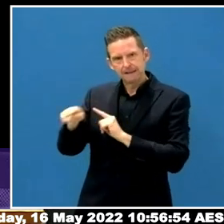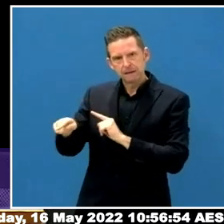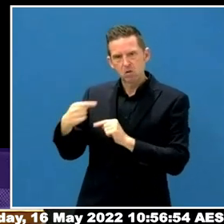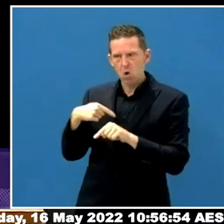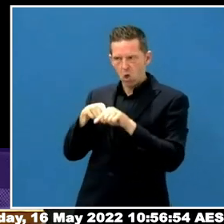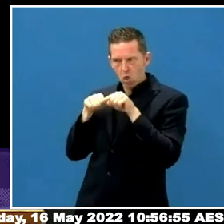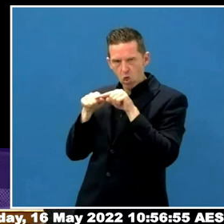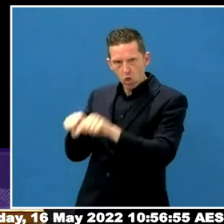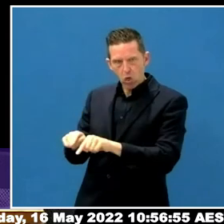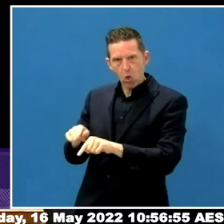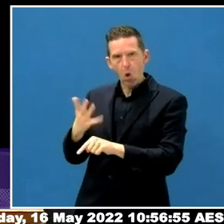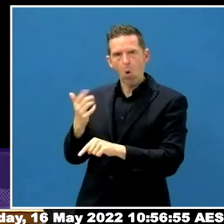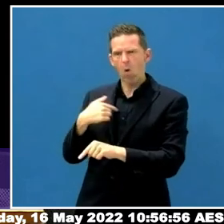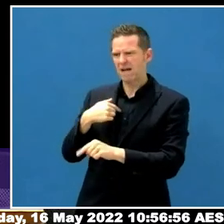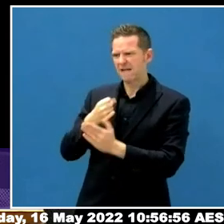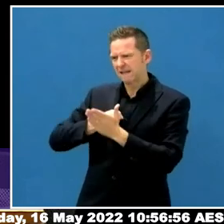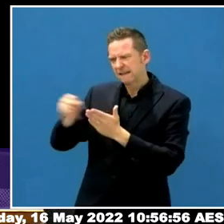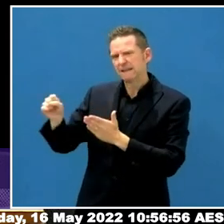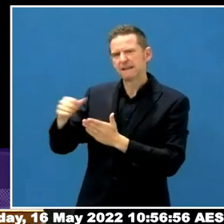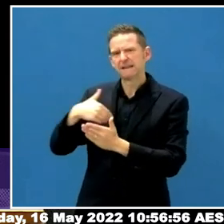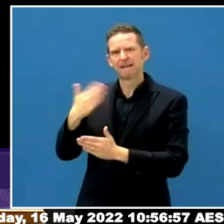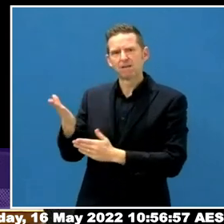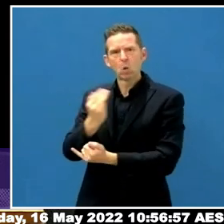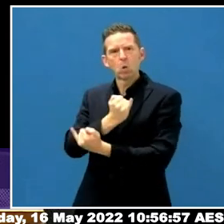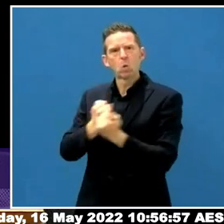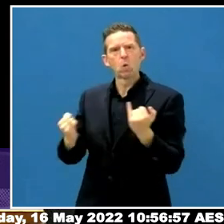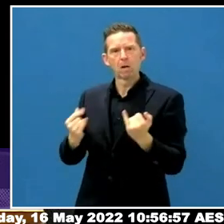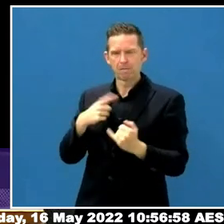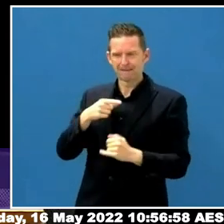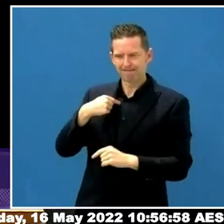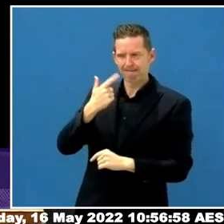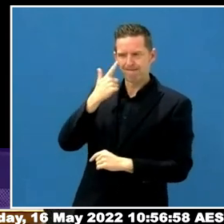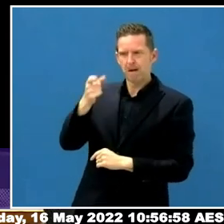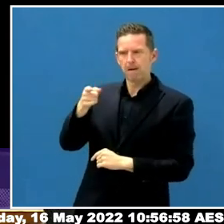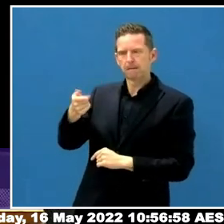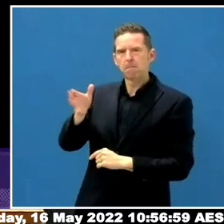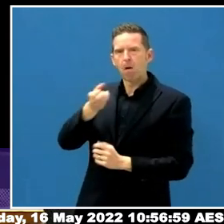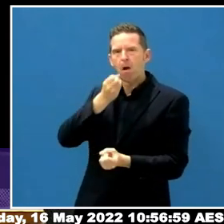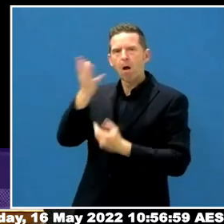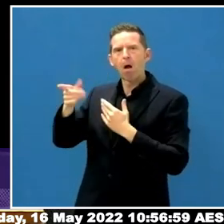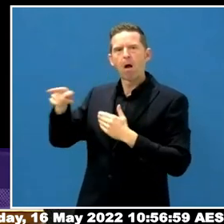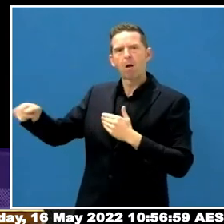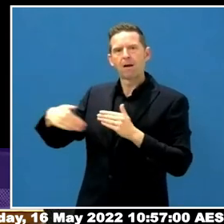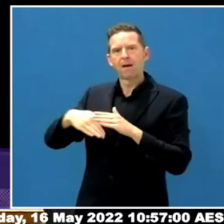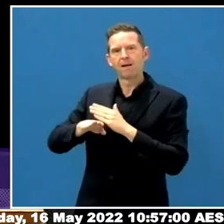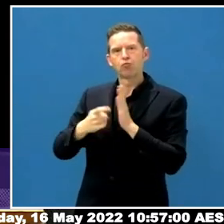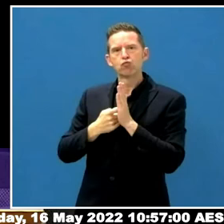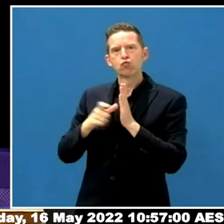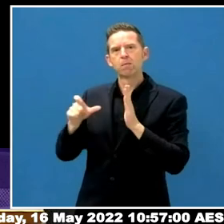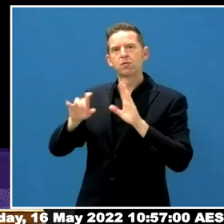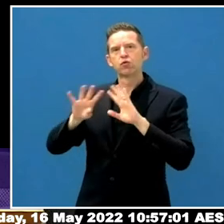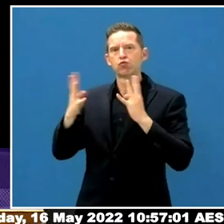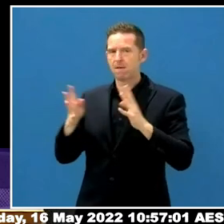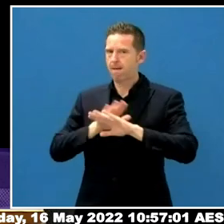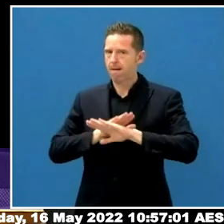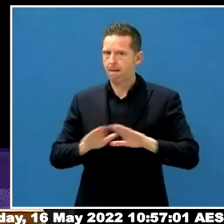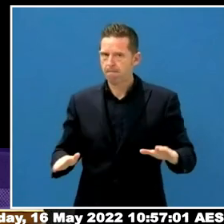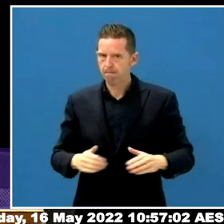disadvantage to a witness who has provided evidence to the Royal Commission for or on account of that evidence."